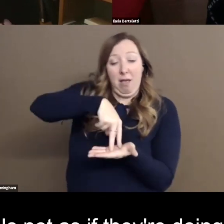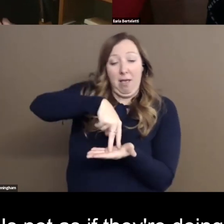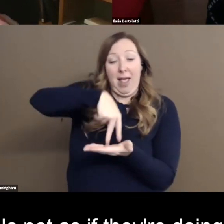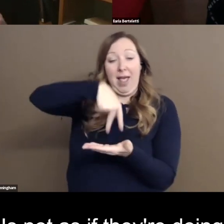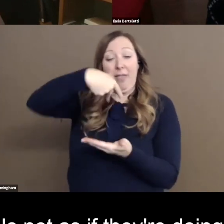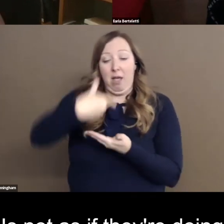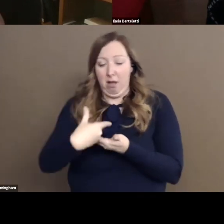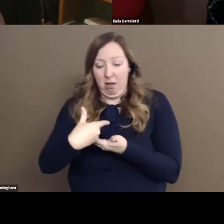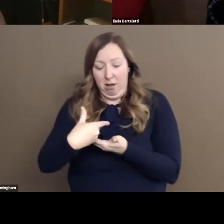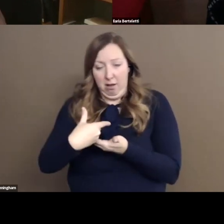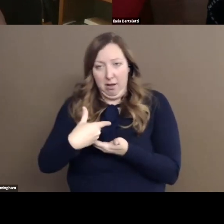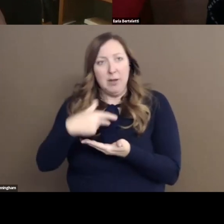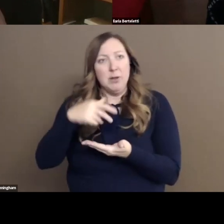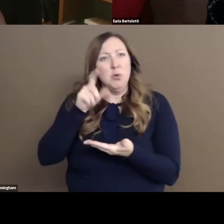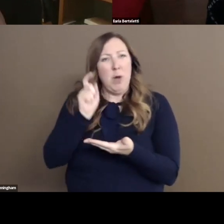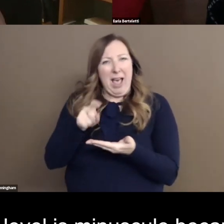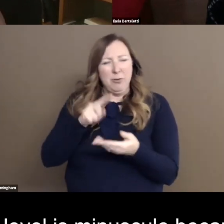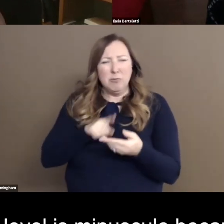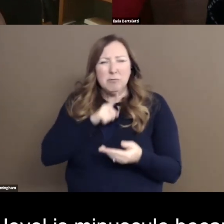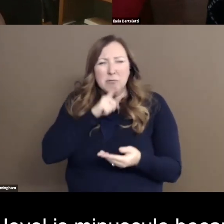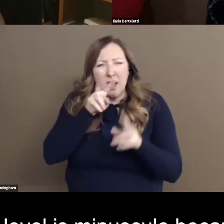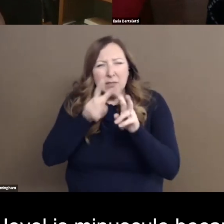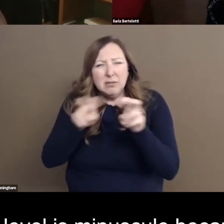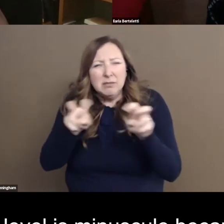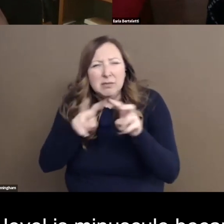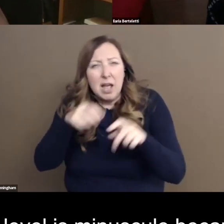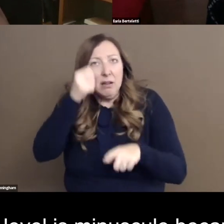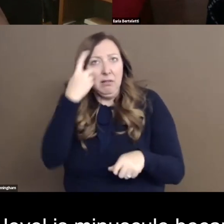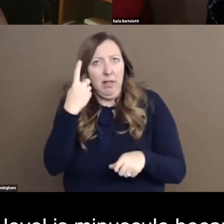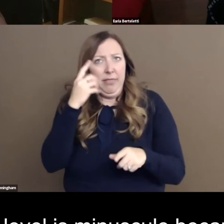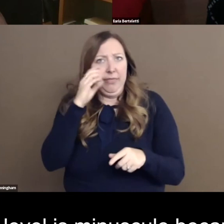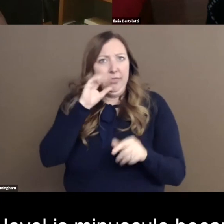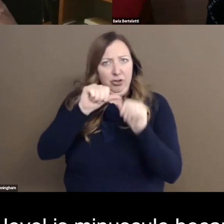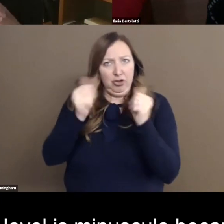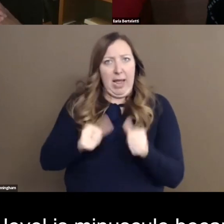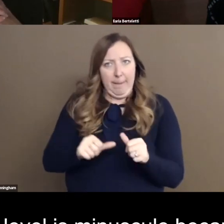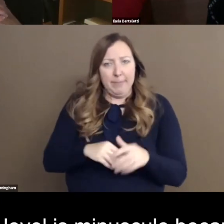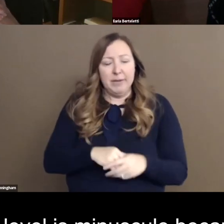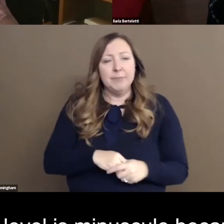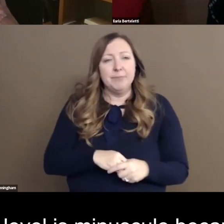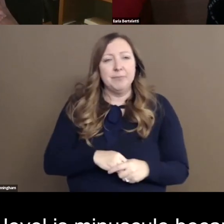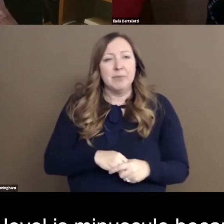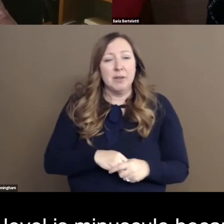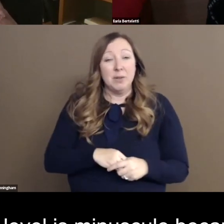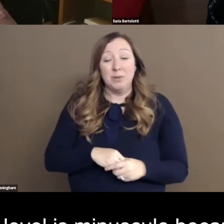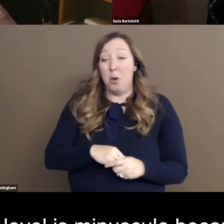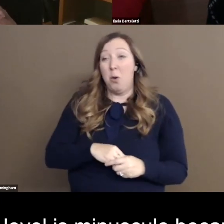that task by the way so it but you know chance level is minuscule because you